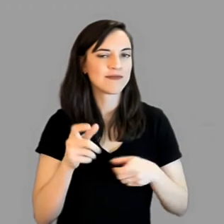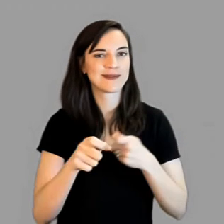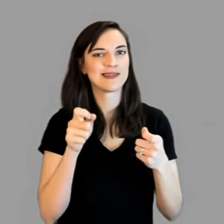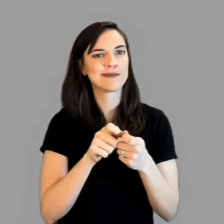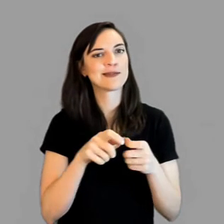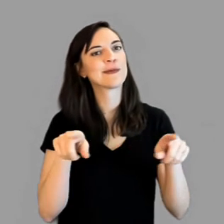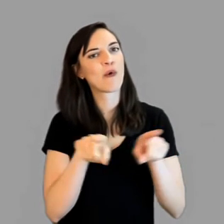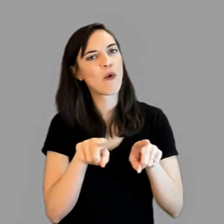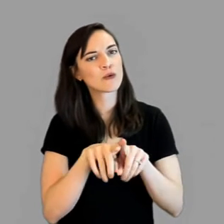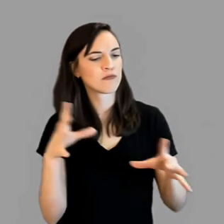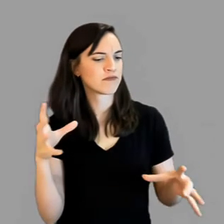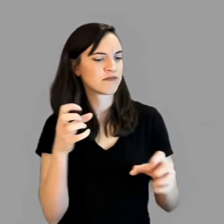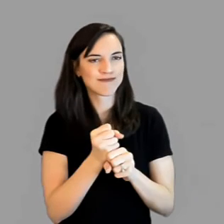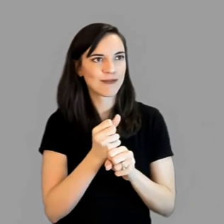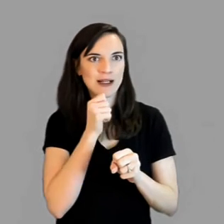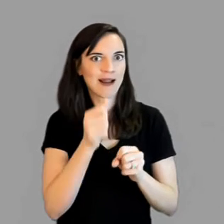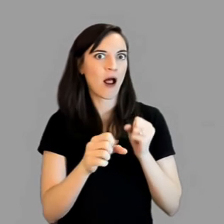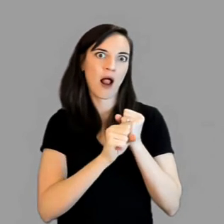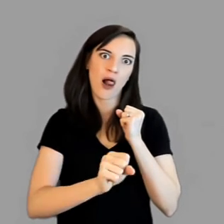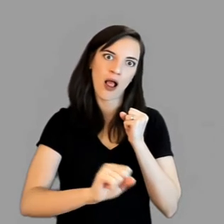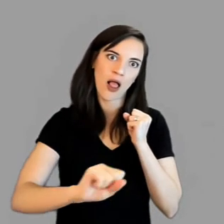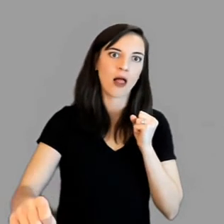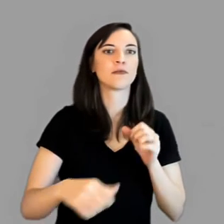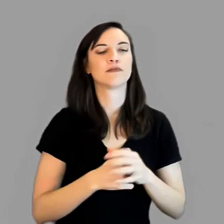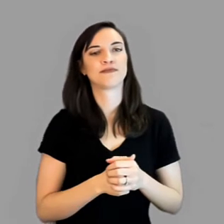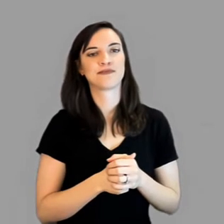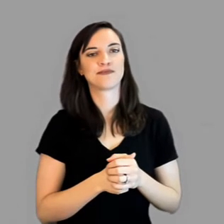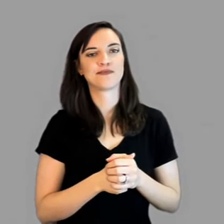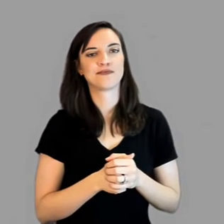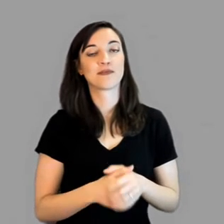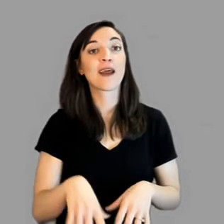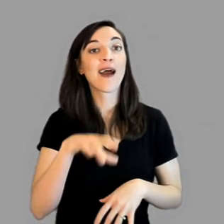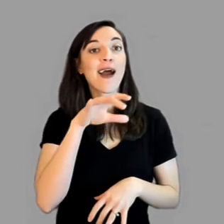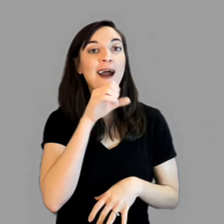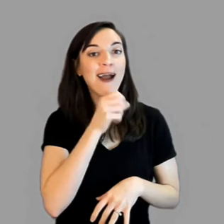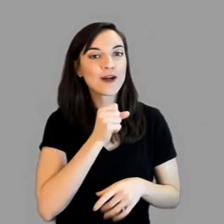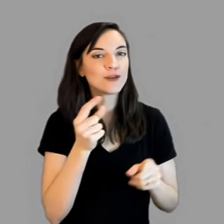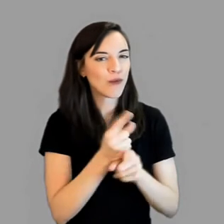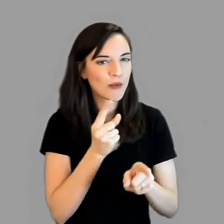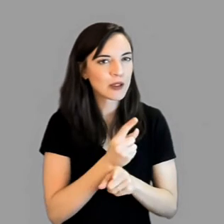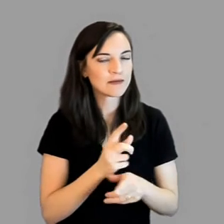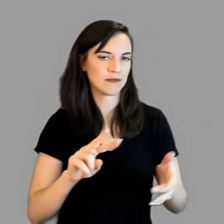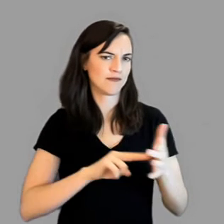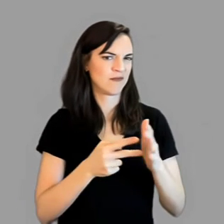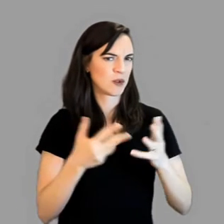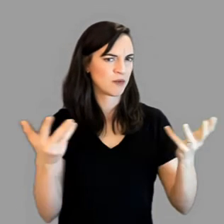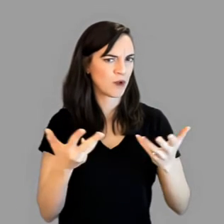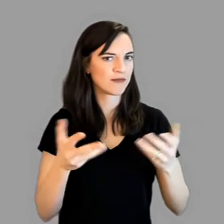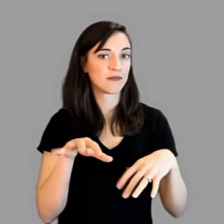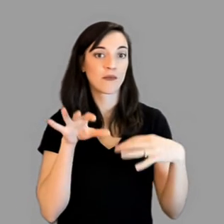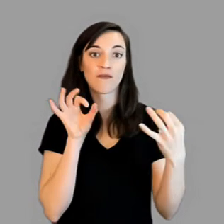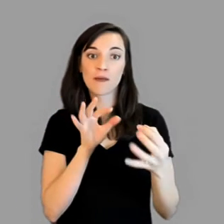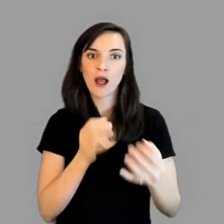but succinct], age-appropriate [meaning the feedback is not too lofty to where the student